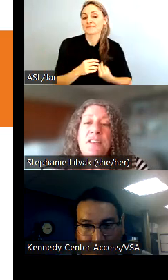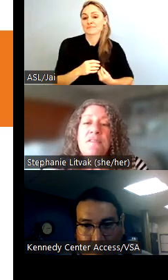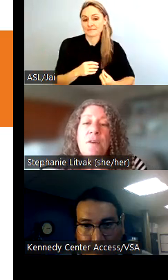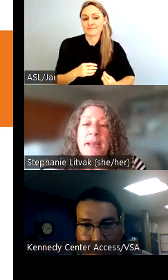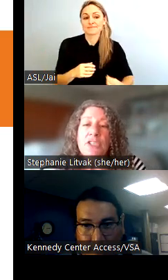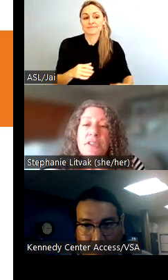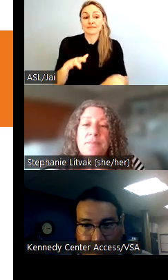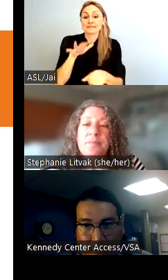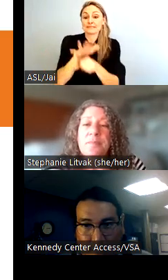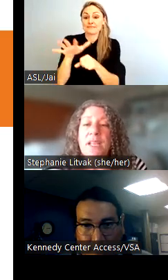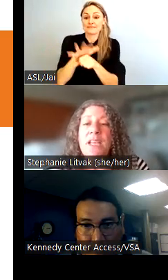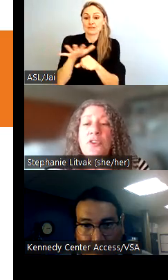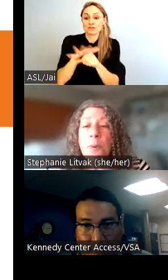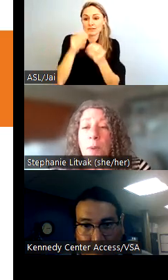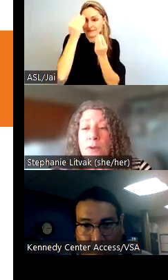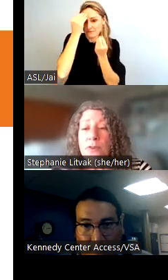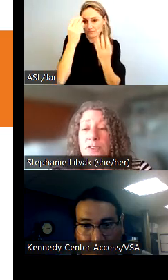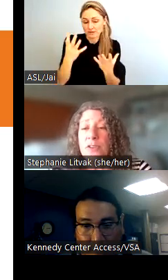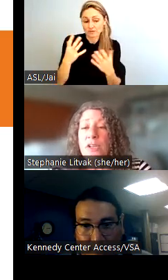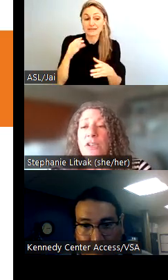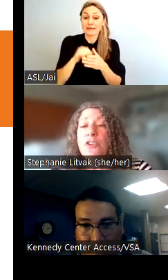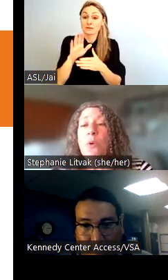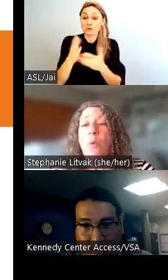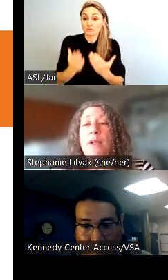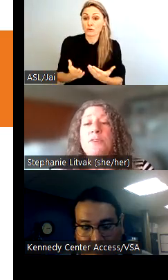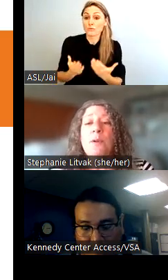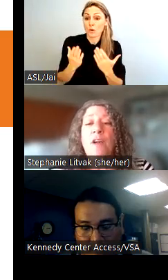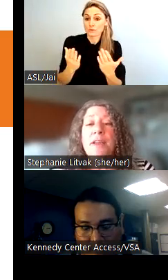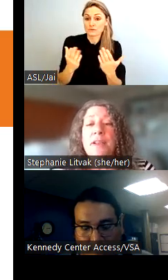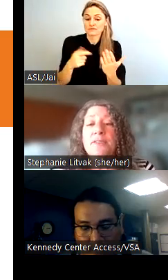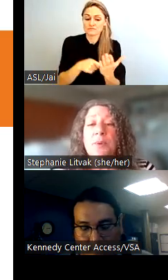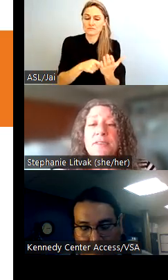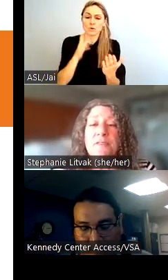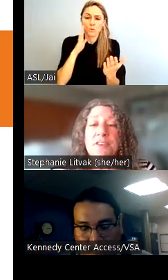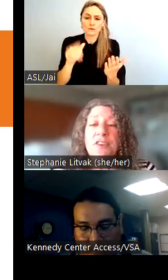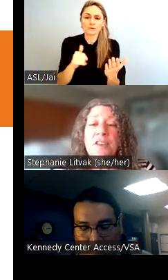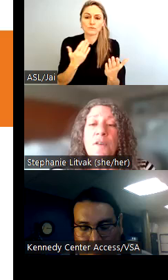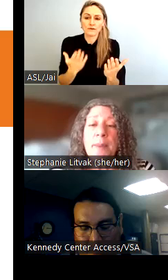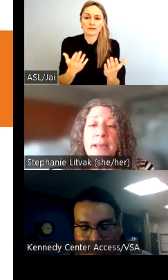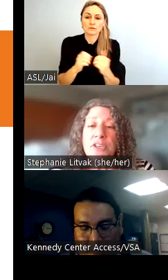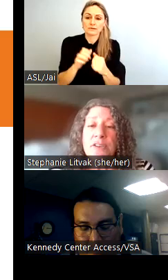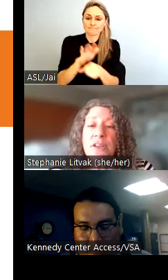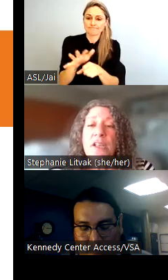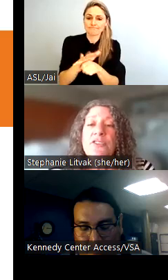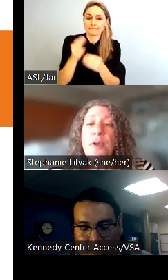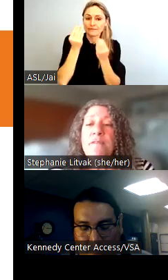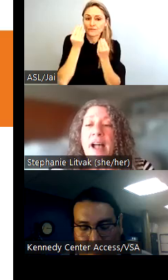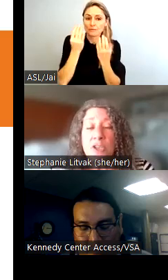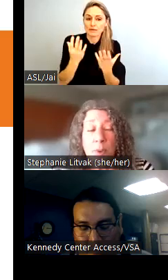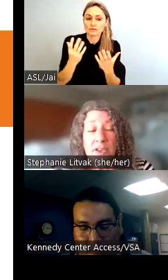Sufficient information. In your proposal you will want to provide us with sufficient information to evaluate